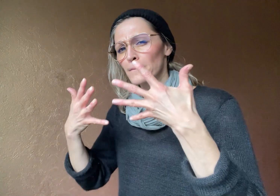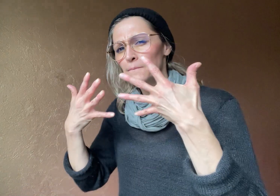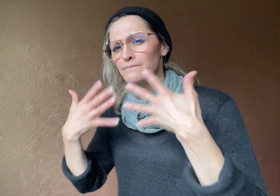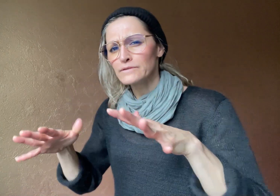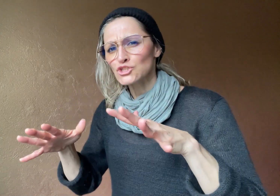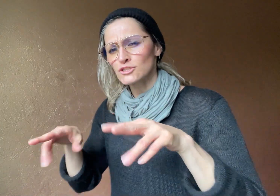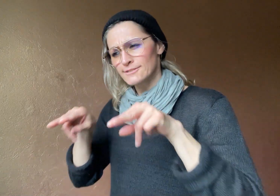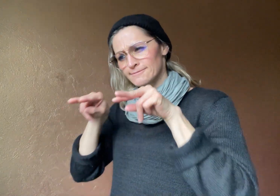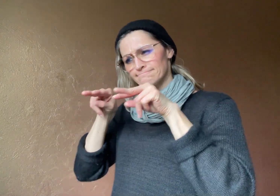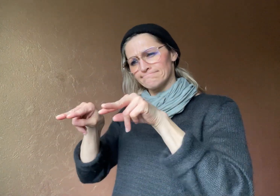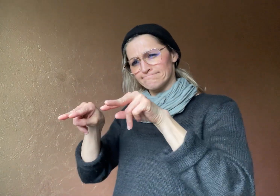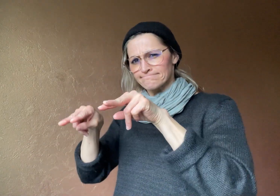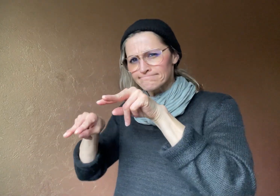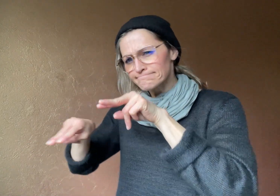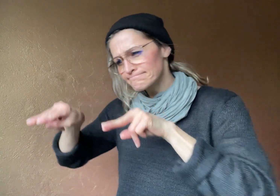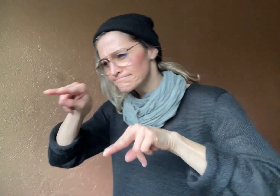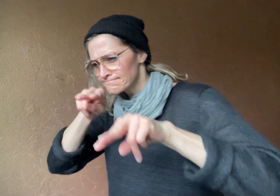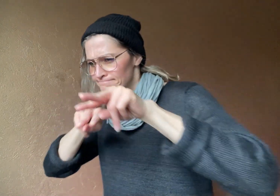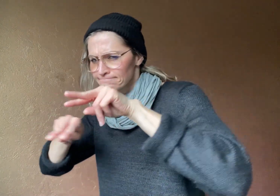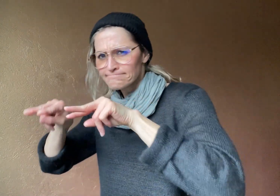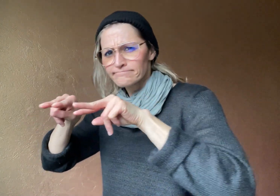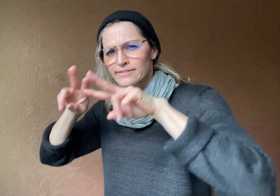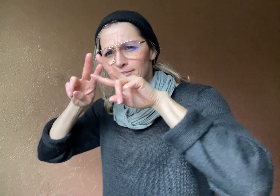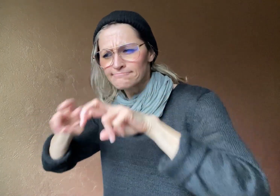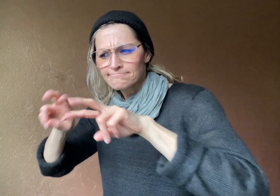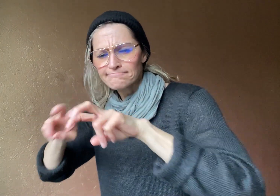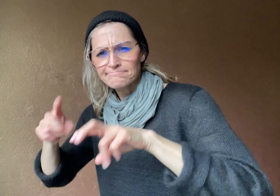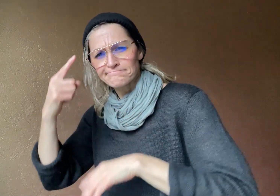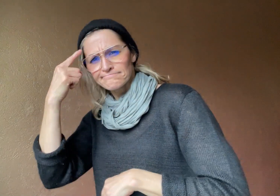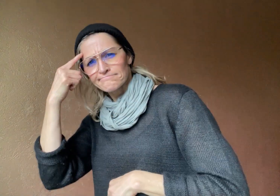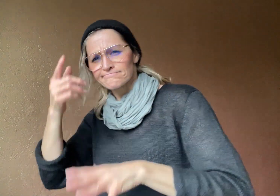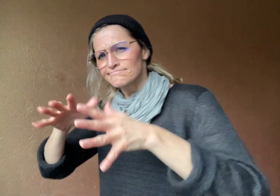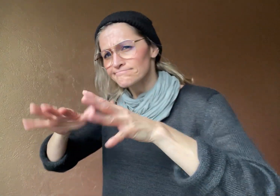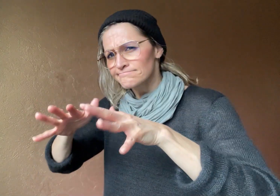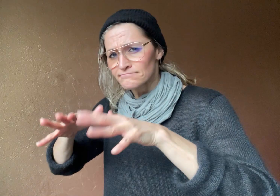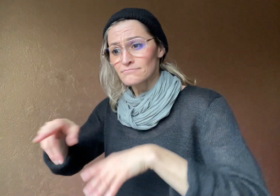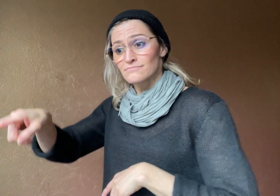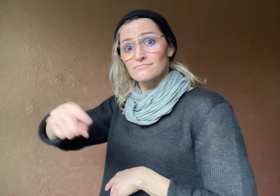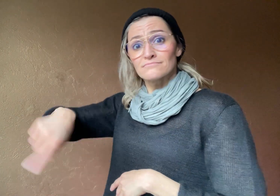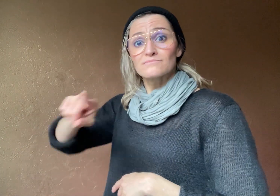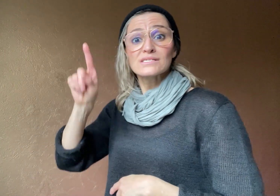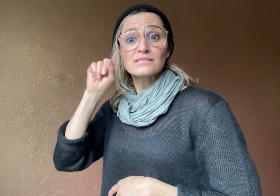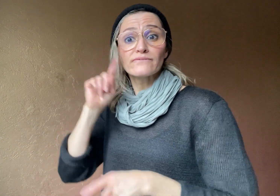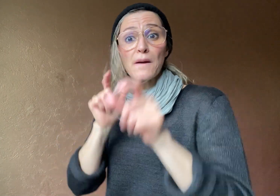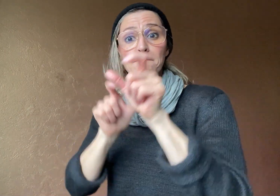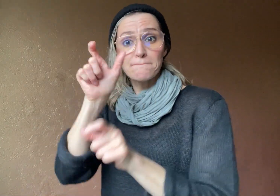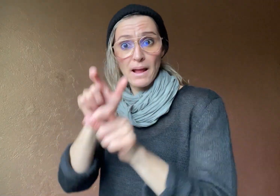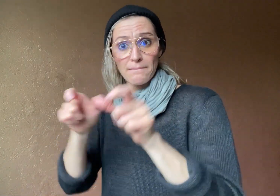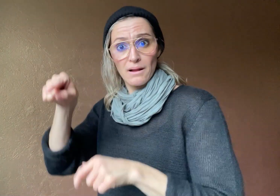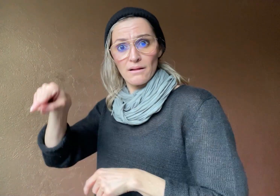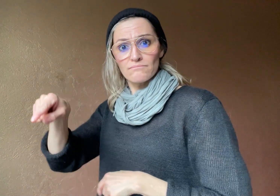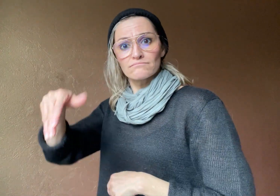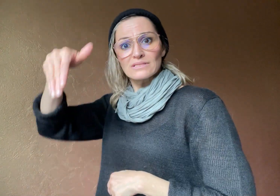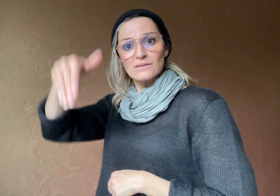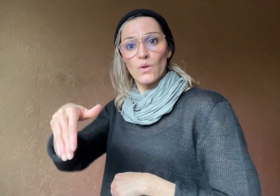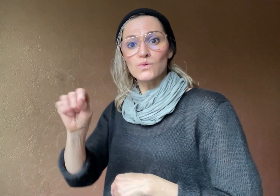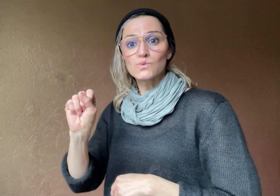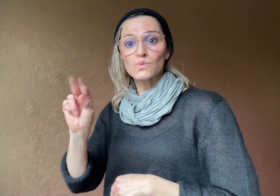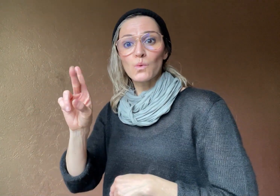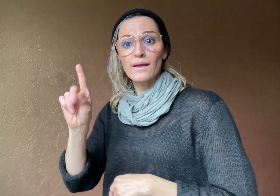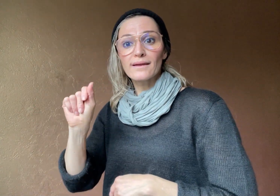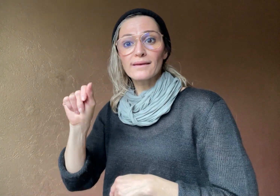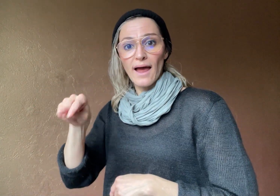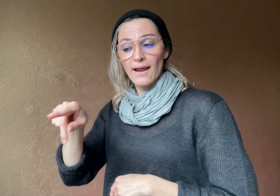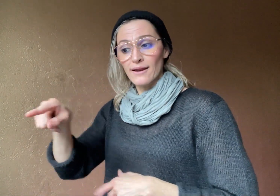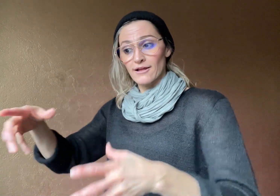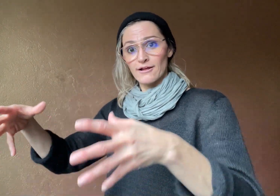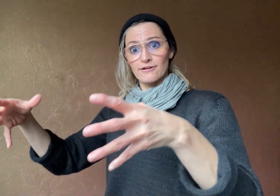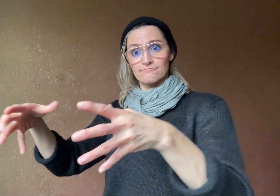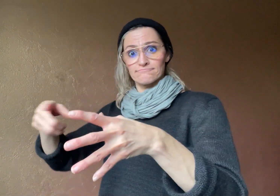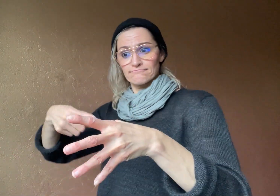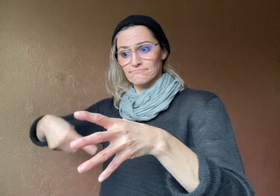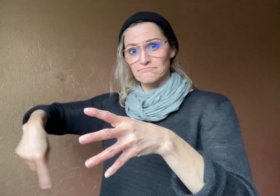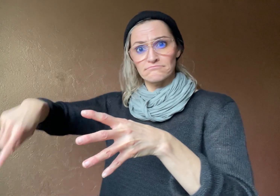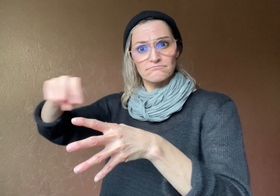[Dawn]: It is estimated that less than one percent of Deaf people in